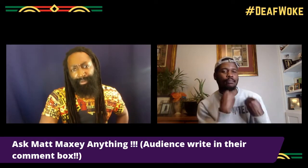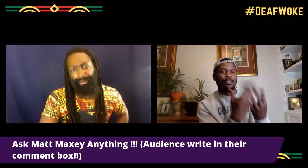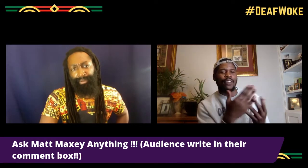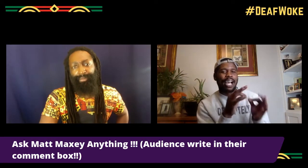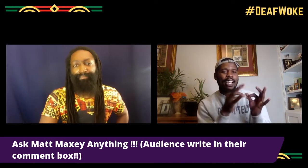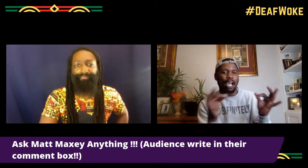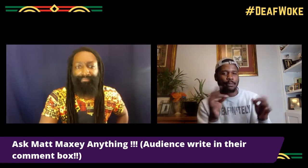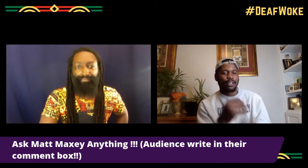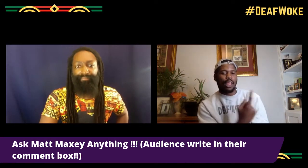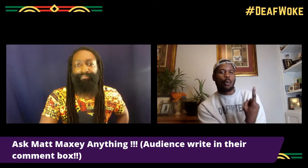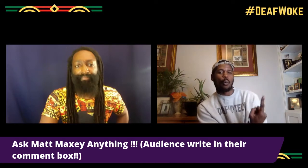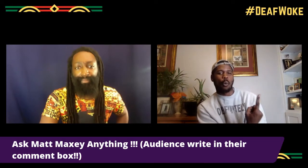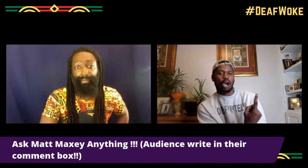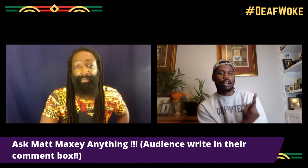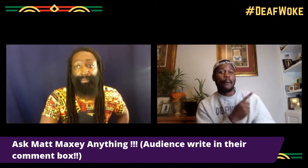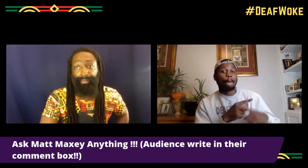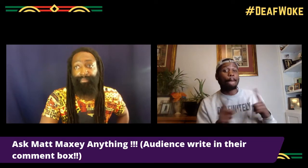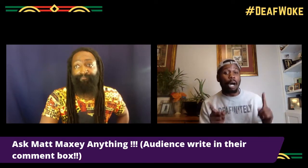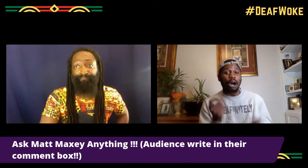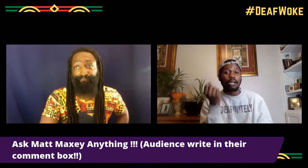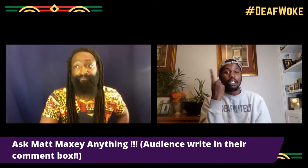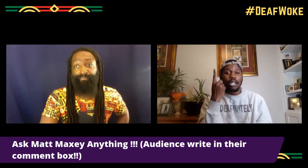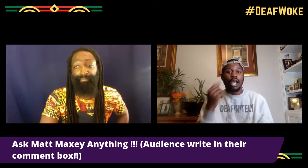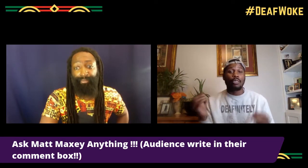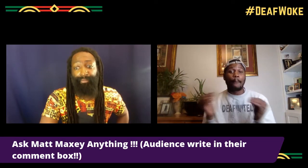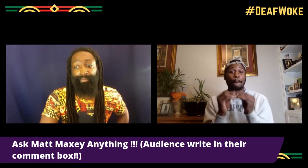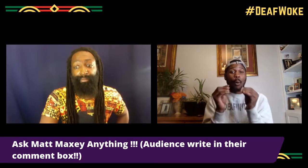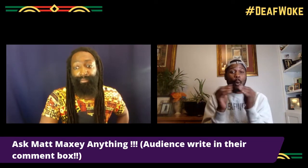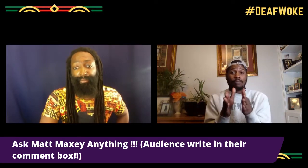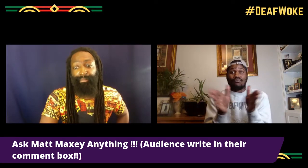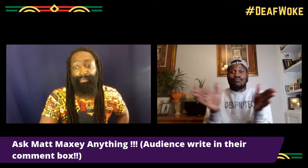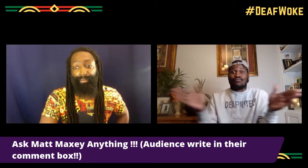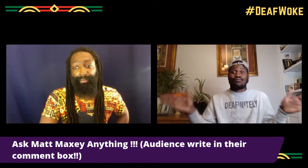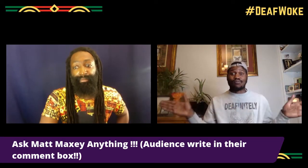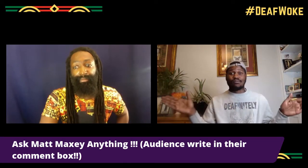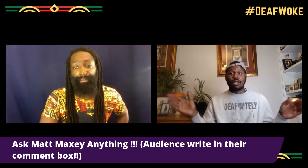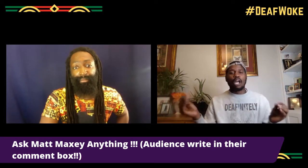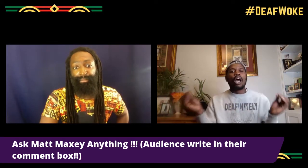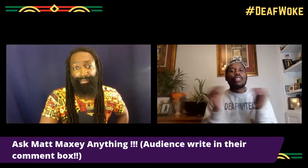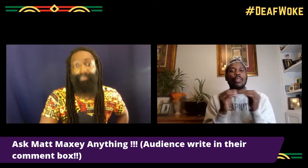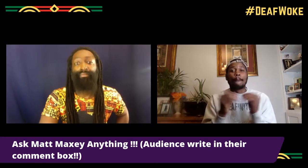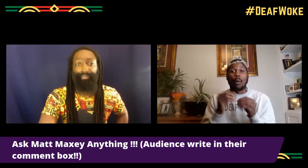You know, it can't be something that one person where it's a preference, I wish this artist provided this.